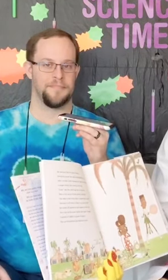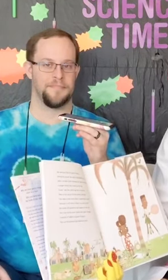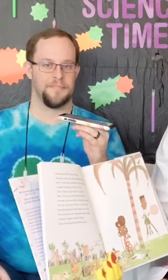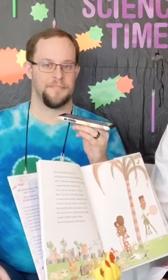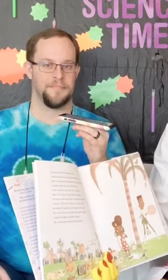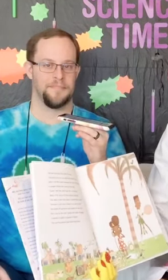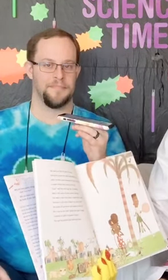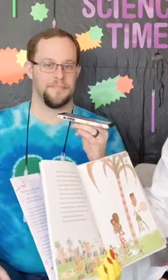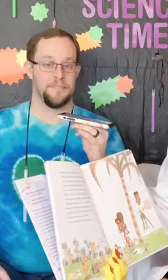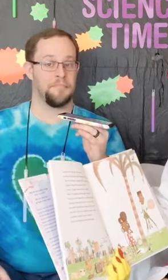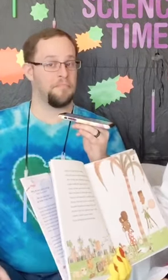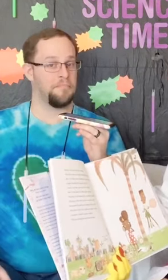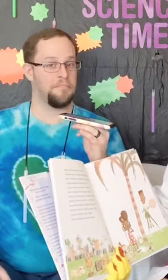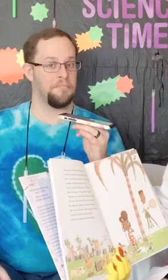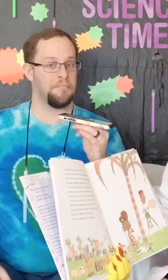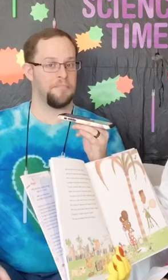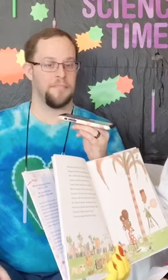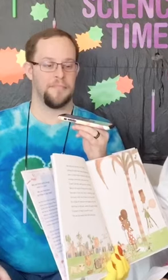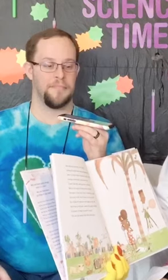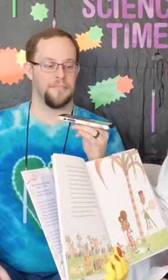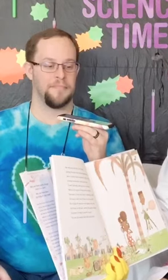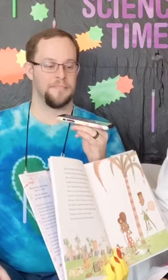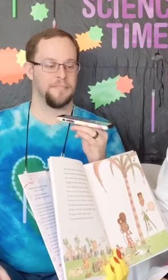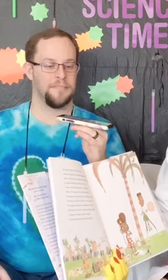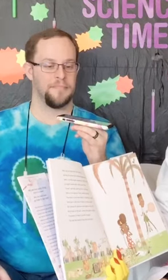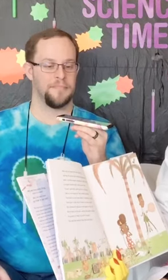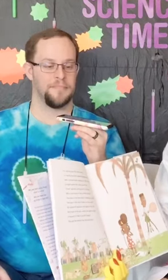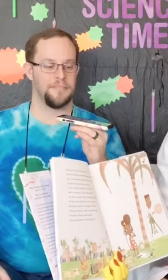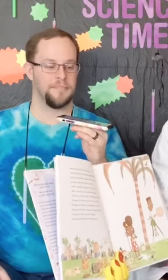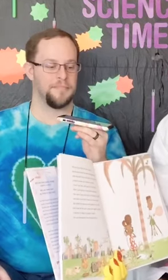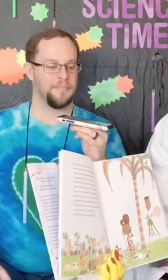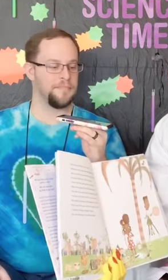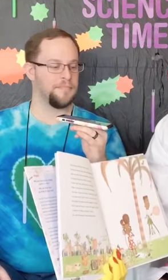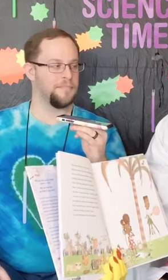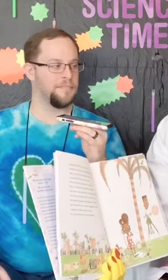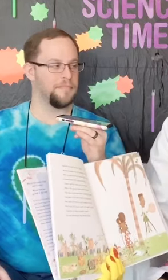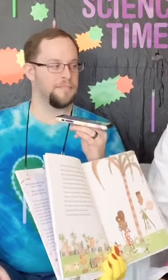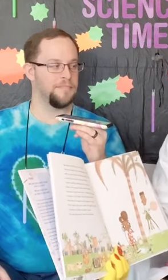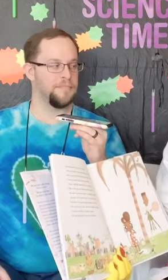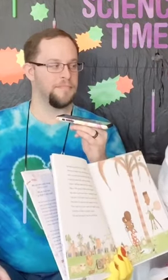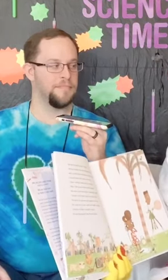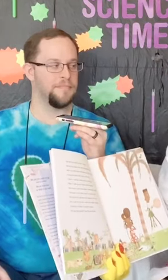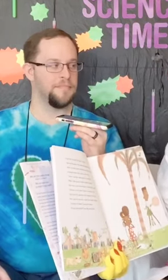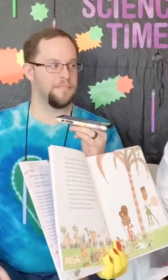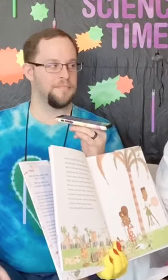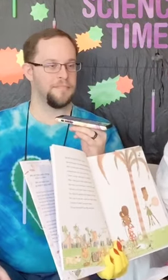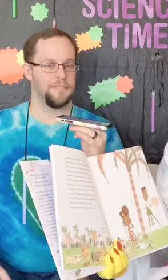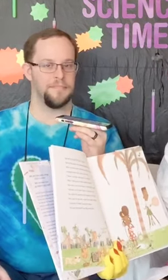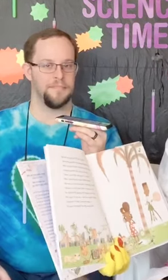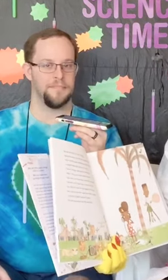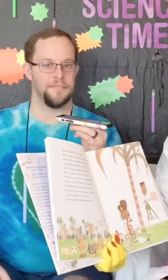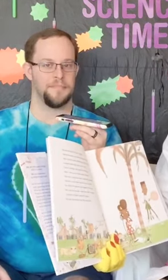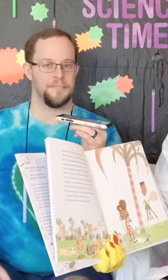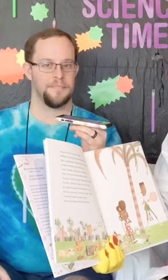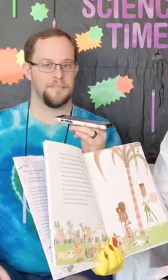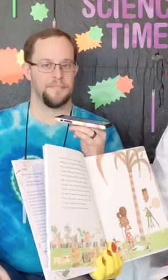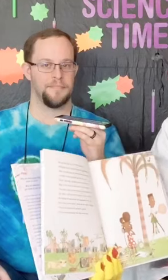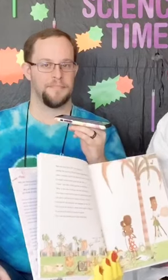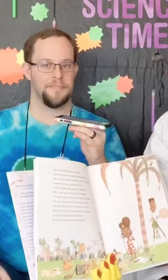nose to tell? She rattled off questions and tapped on her chin. She'd start at the start where she ought